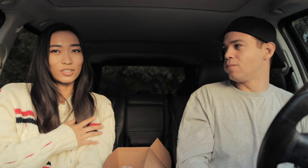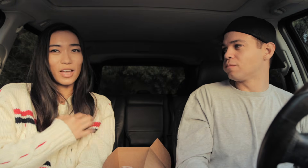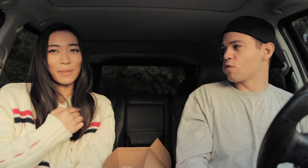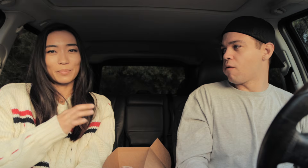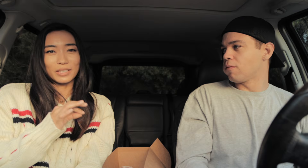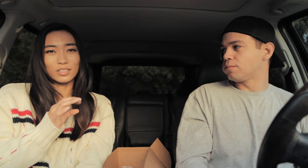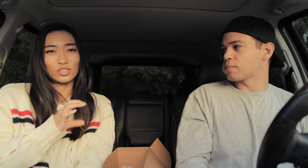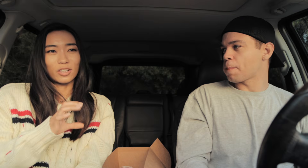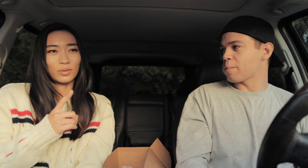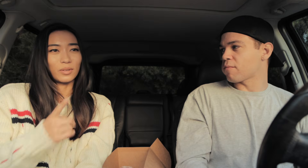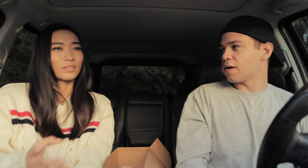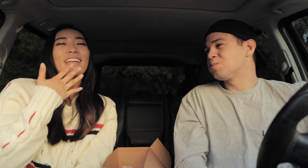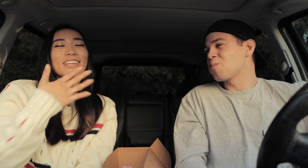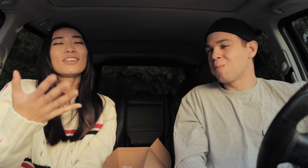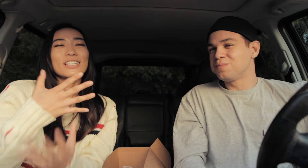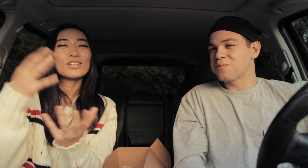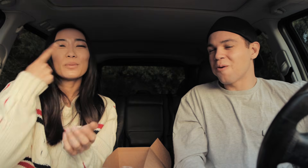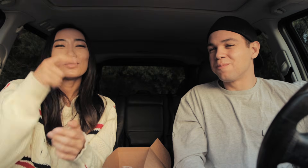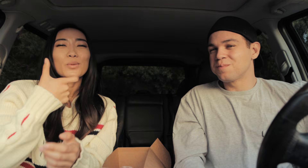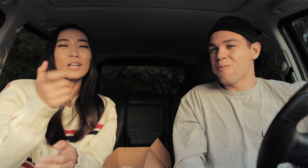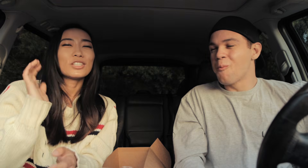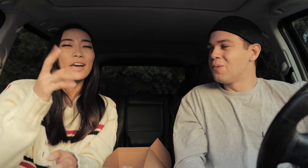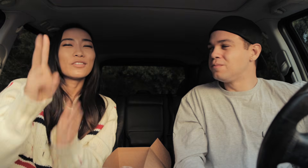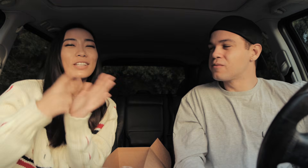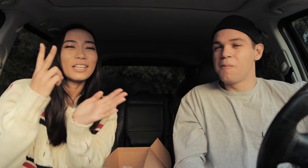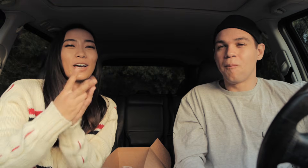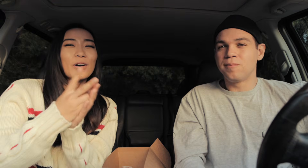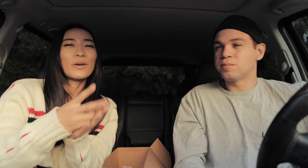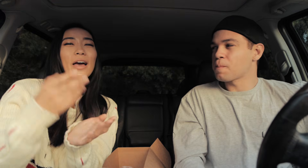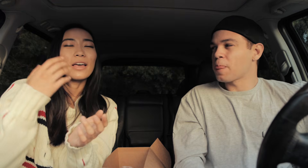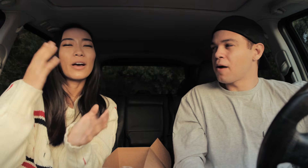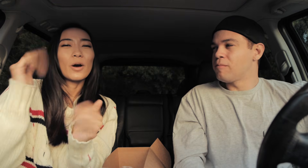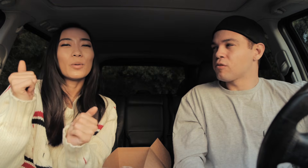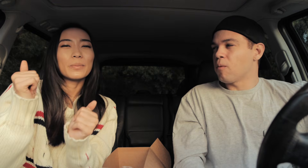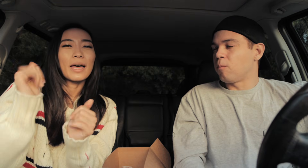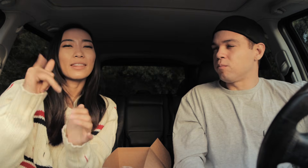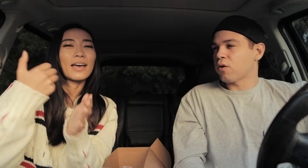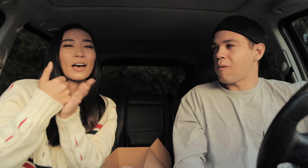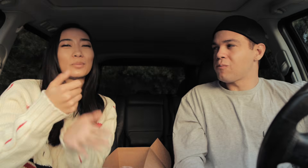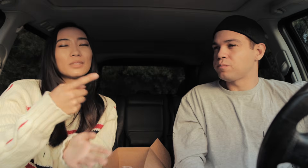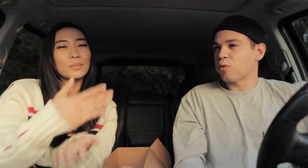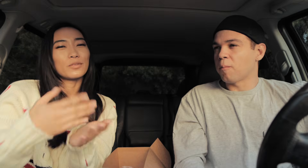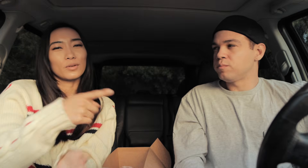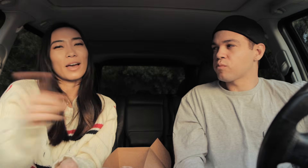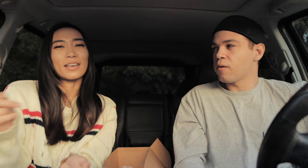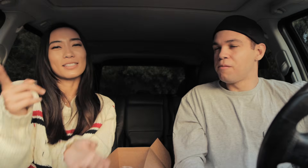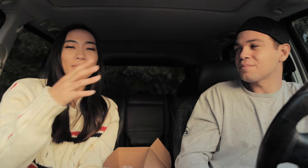I picked the chocolate one thank you guys so much for watching our video I hpoe that helped some of you guys